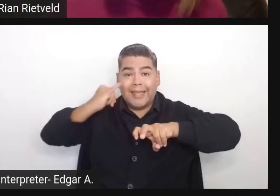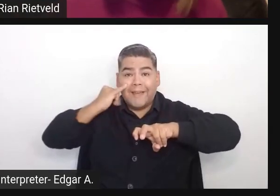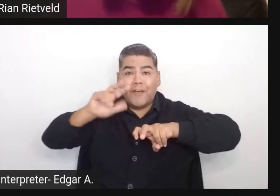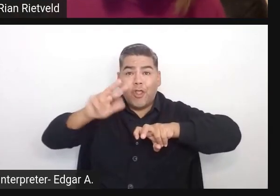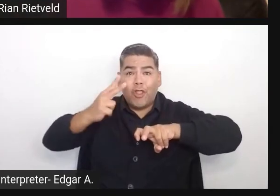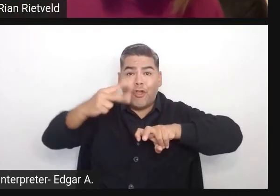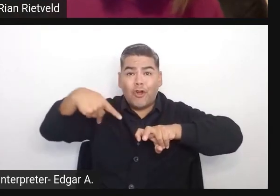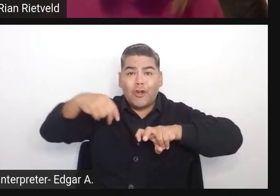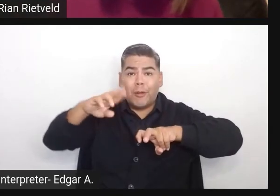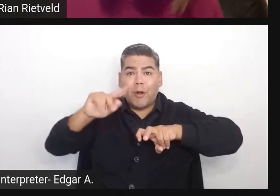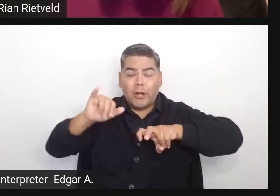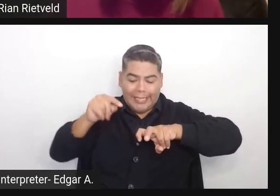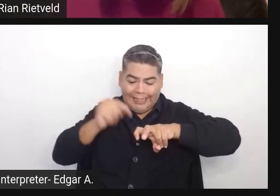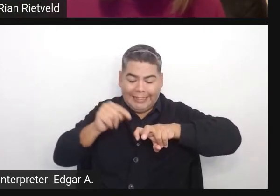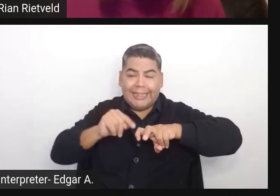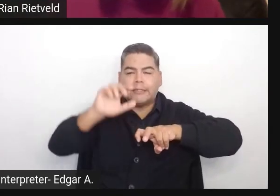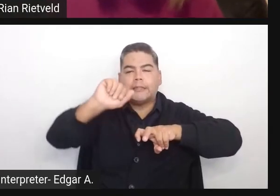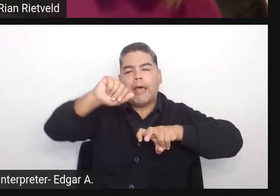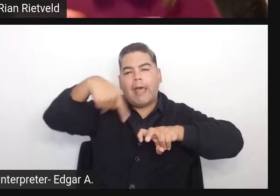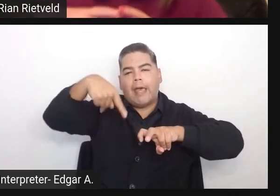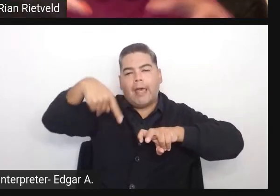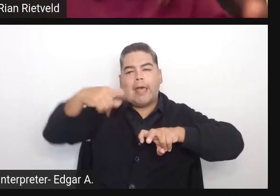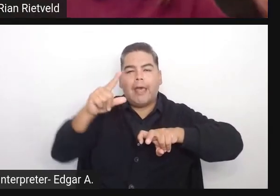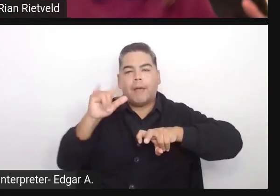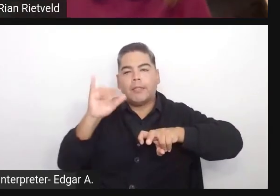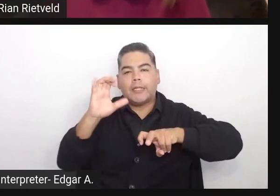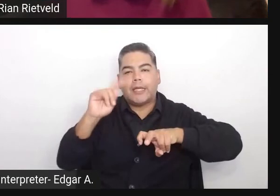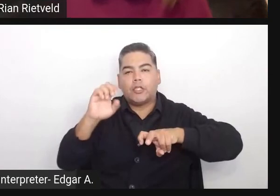is accessible too, because it's part of your process.